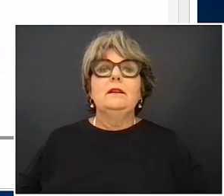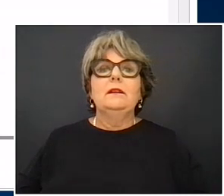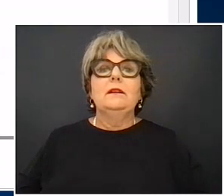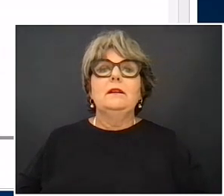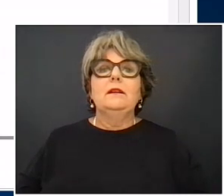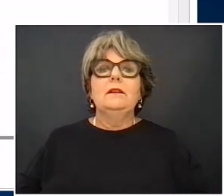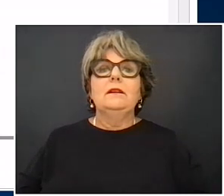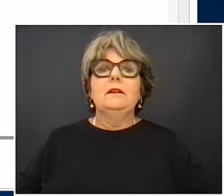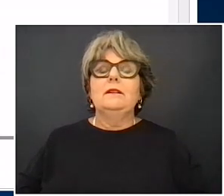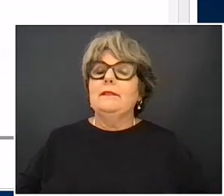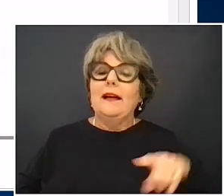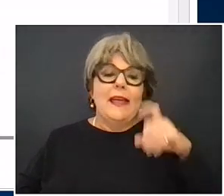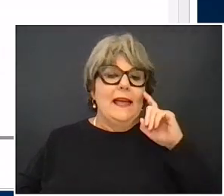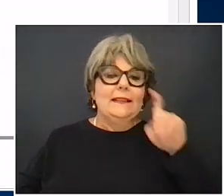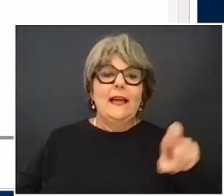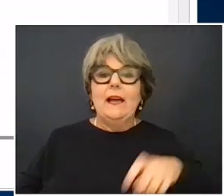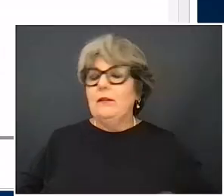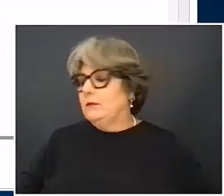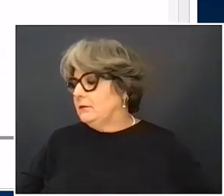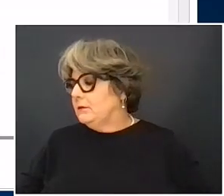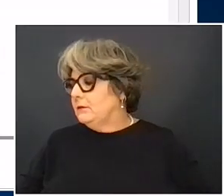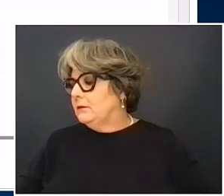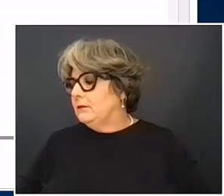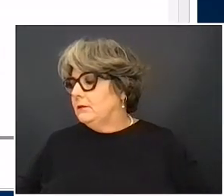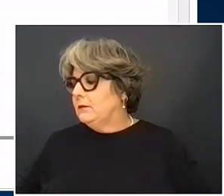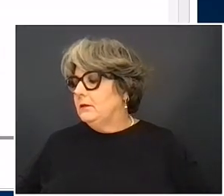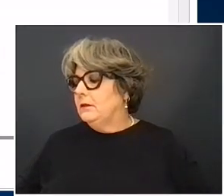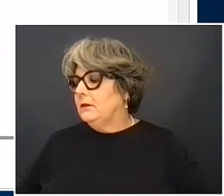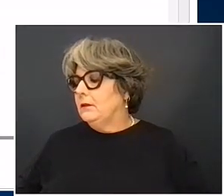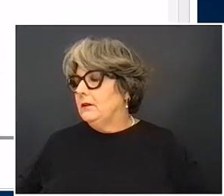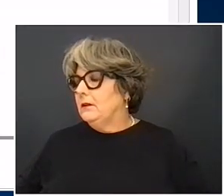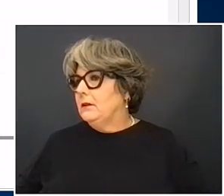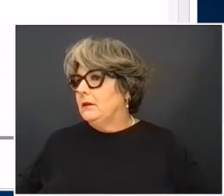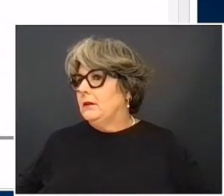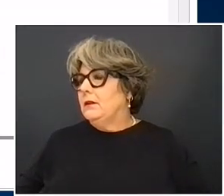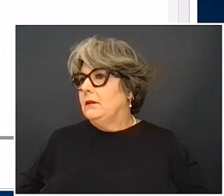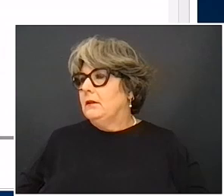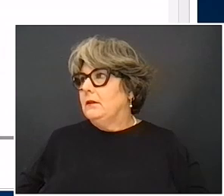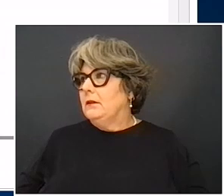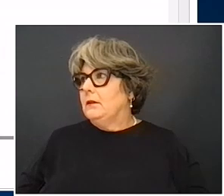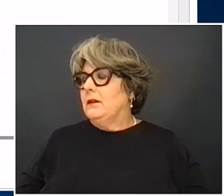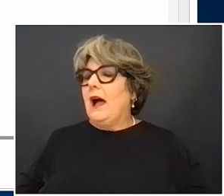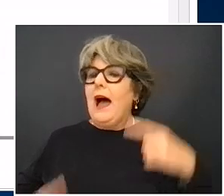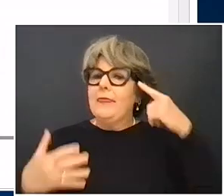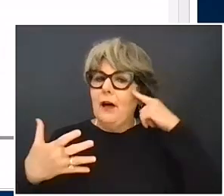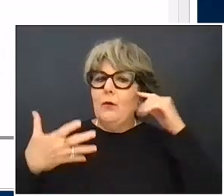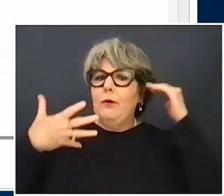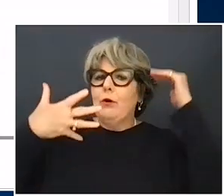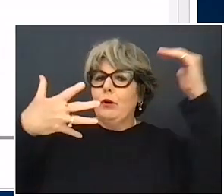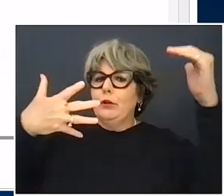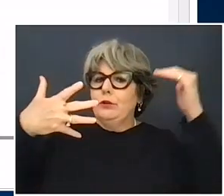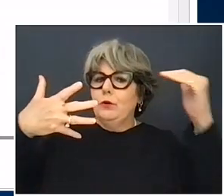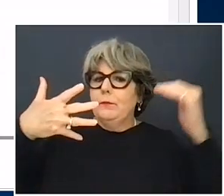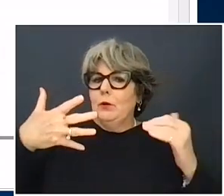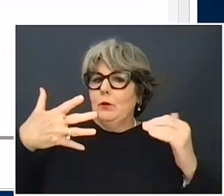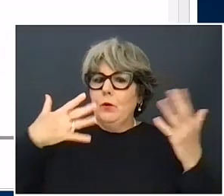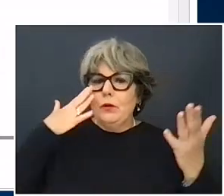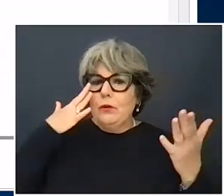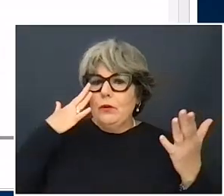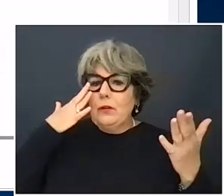Thanks. I thought we were going to do these in order, so I'm trying to comment and jump